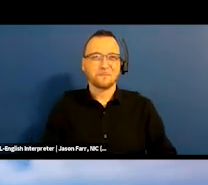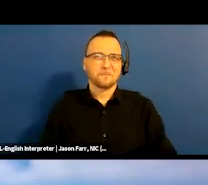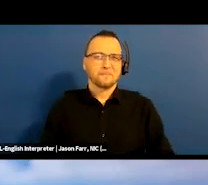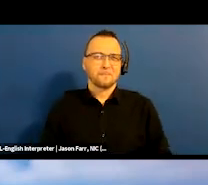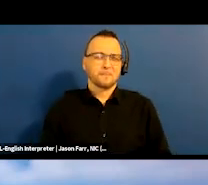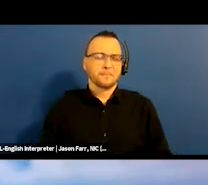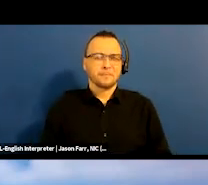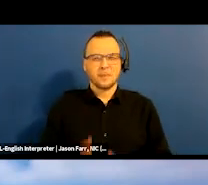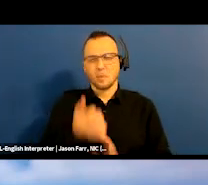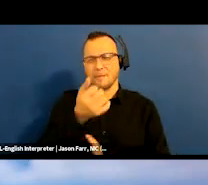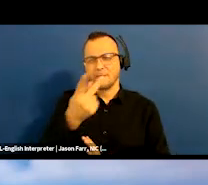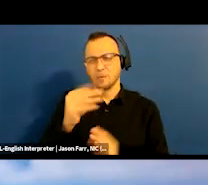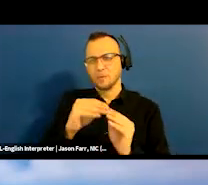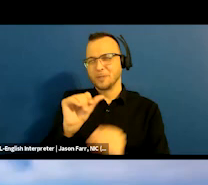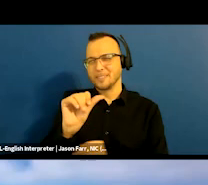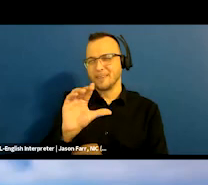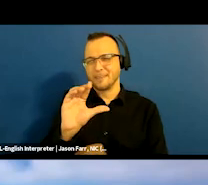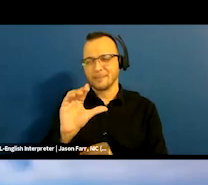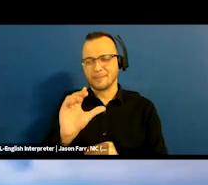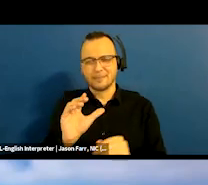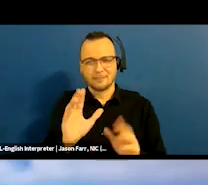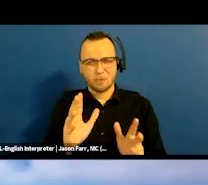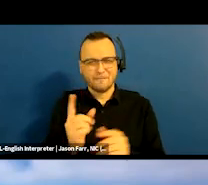a real pulse check of who's in the room.